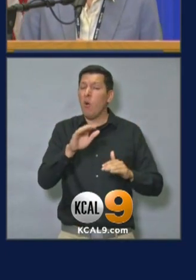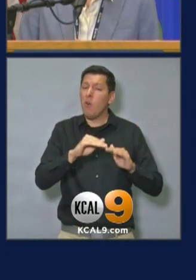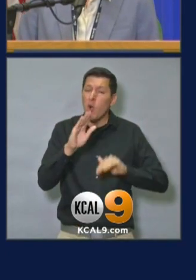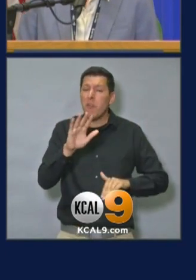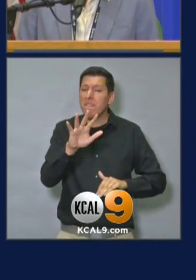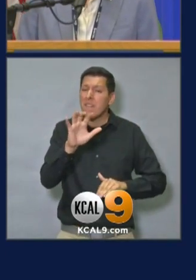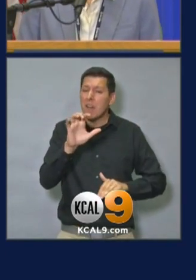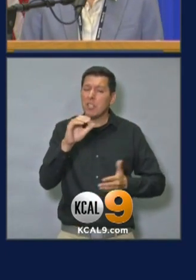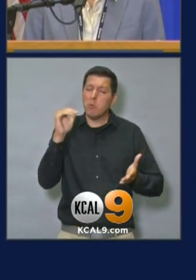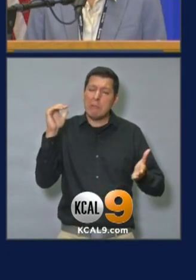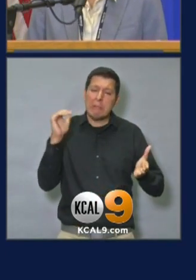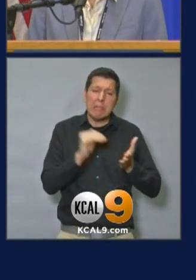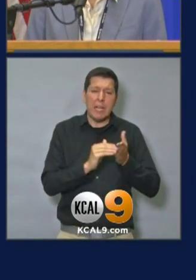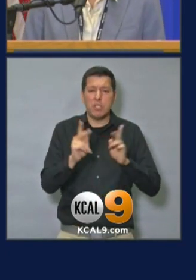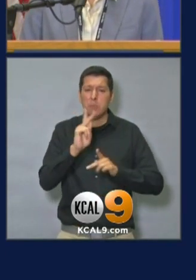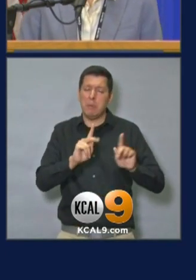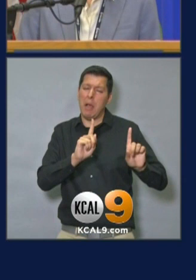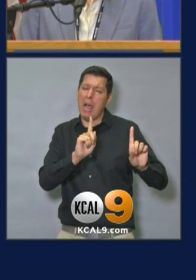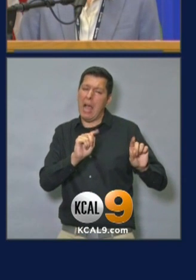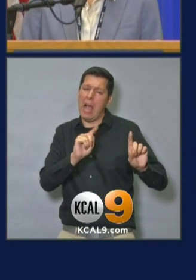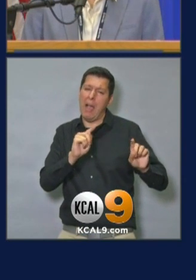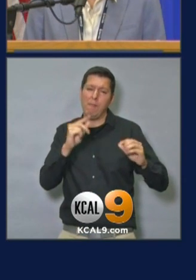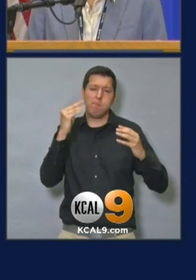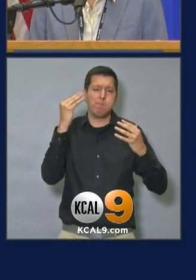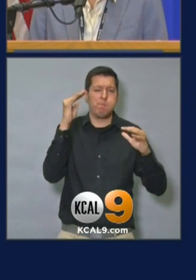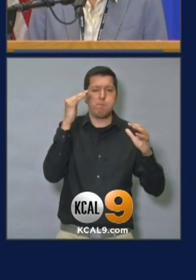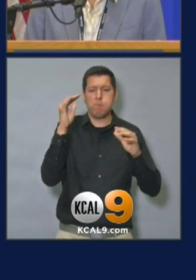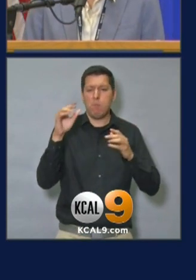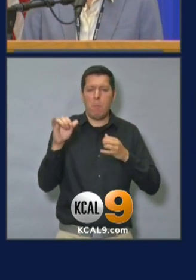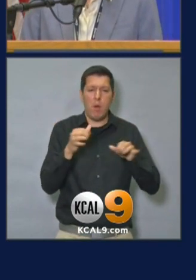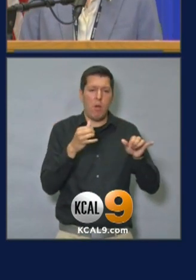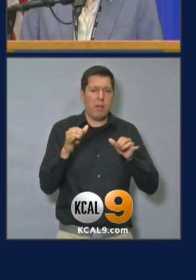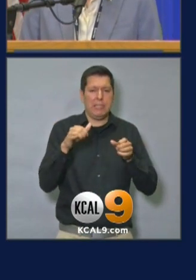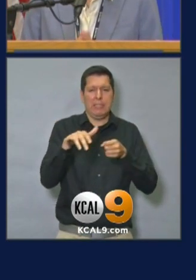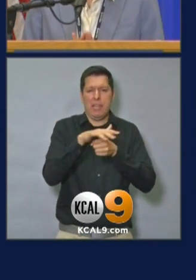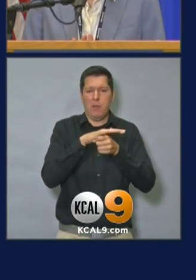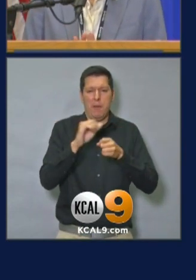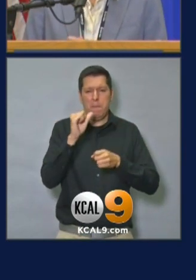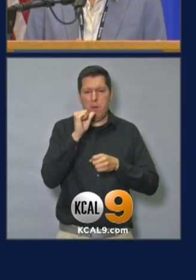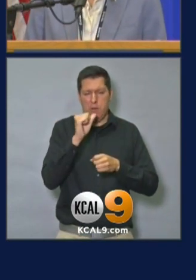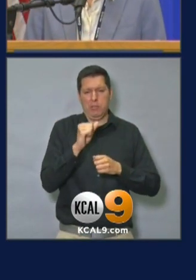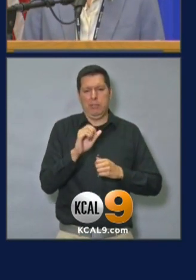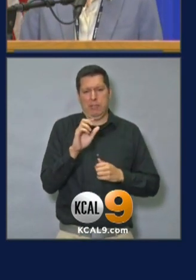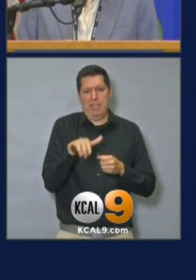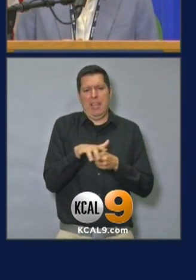ON JUNE 20 THE FIRST WEEK IN BARS AND L.A. COUNTY WERE PERMITTED TO REOPEN, OVER